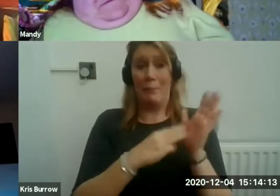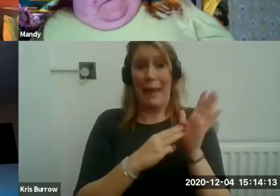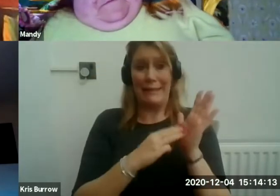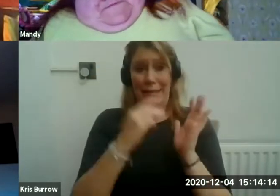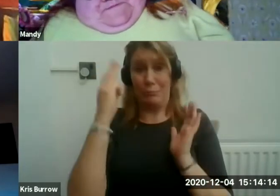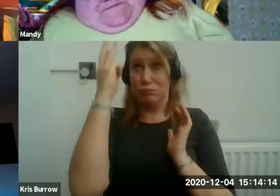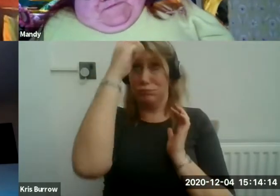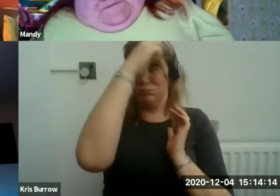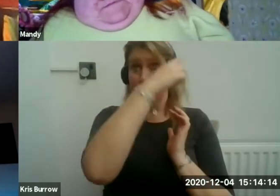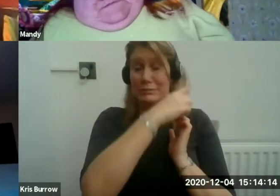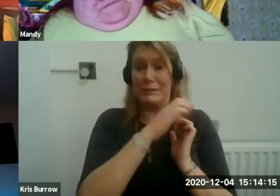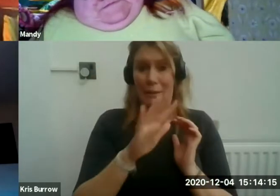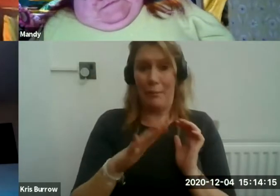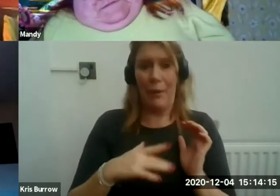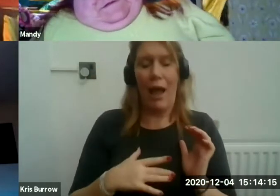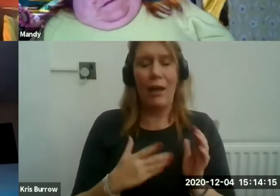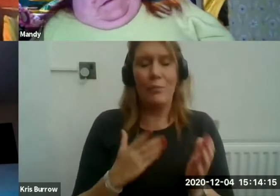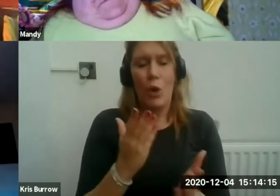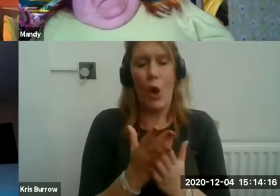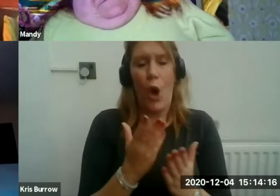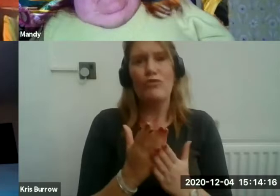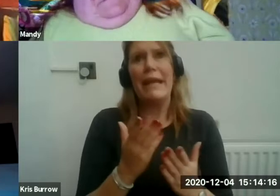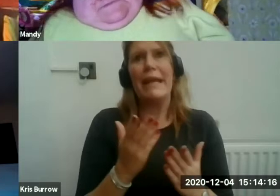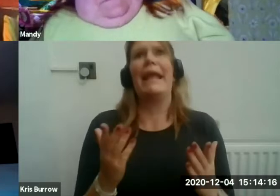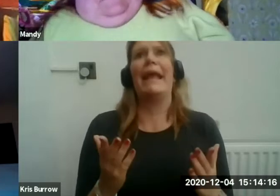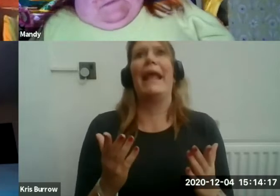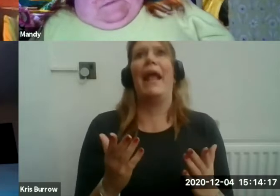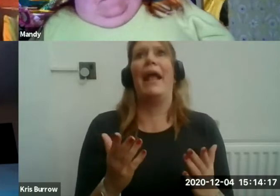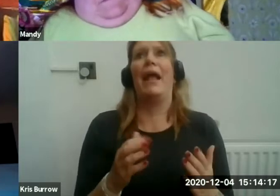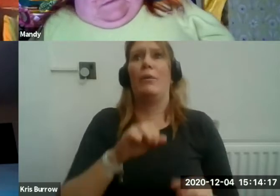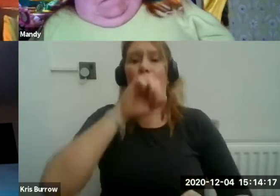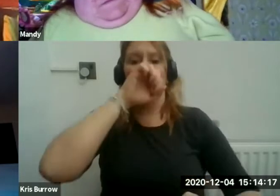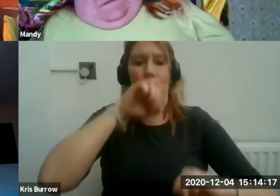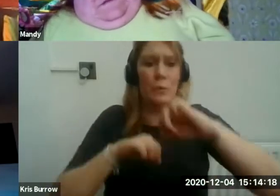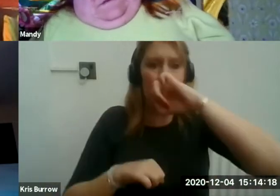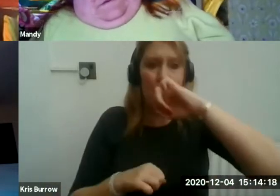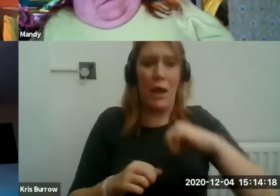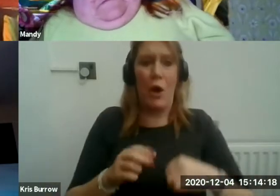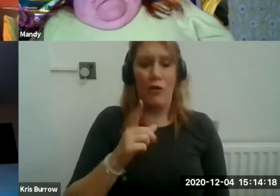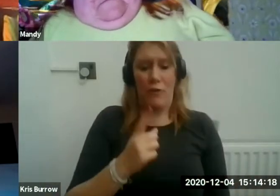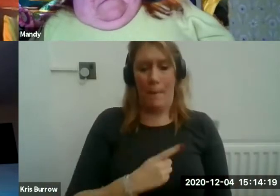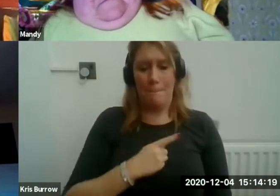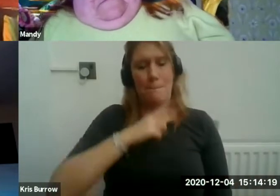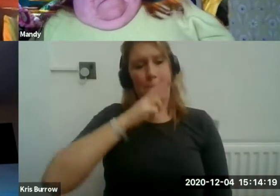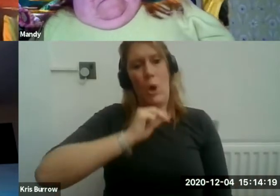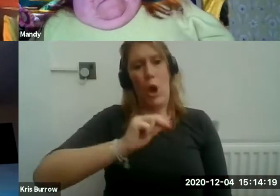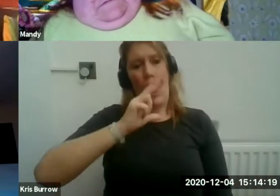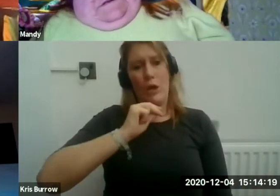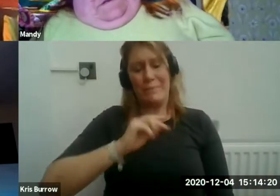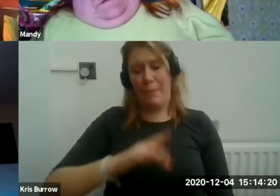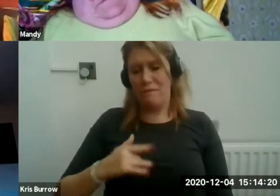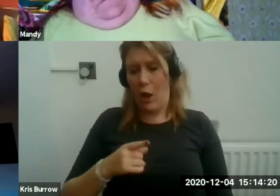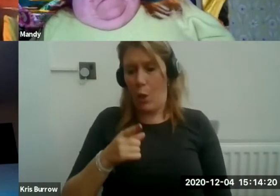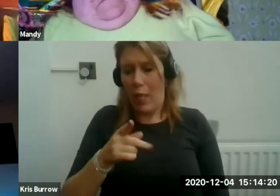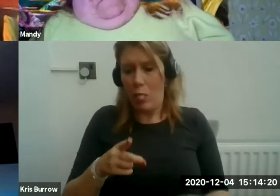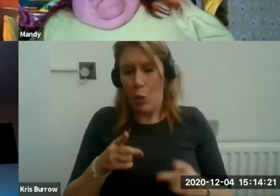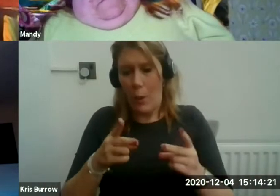require a lot of attention. But I thought the way that Vici that you wrote this, was